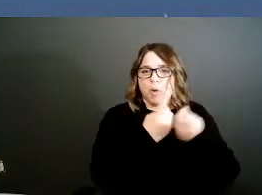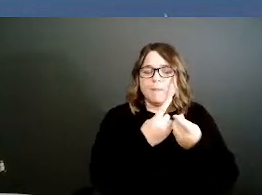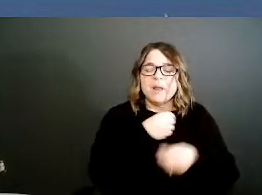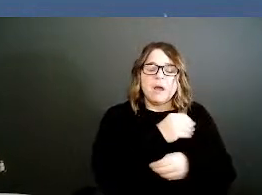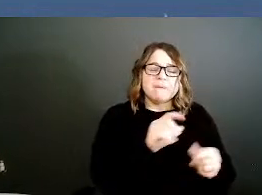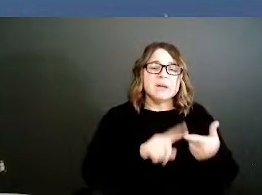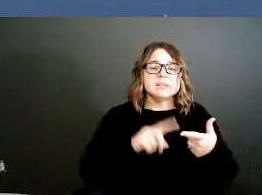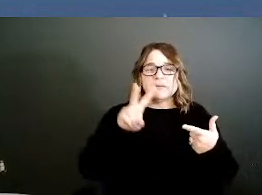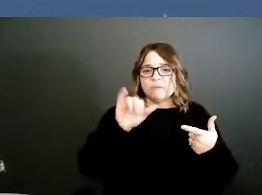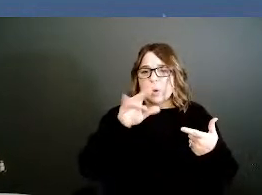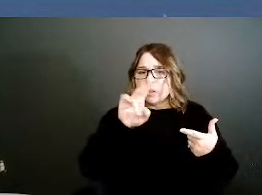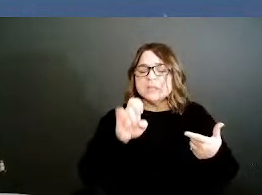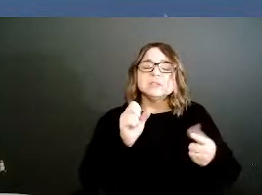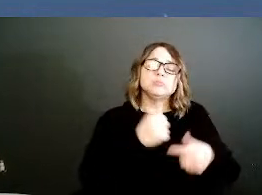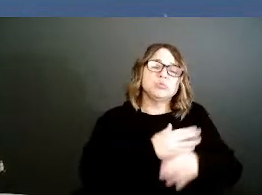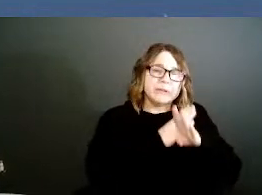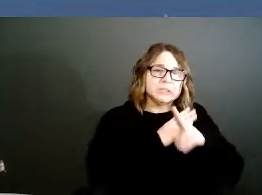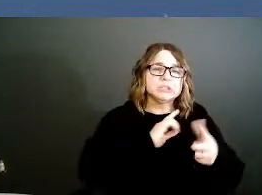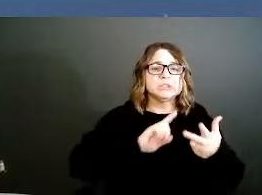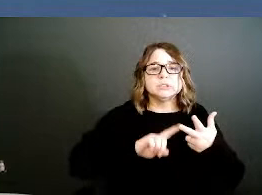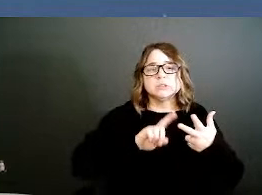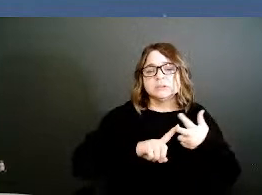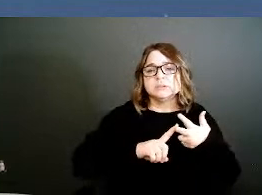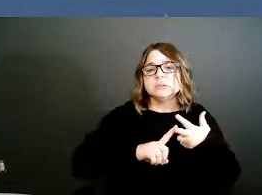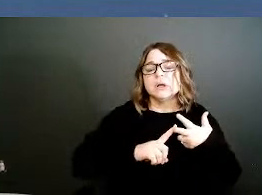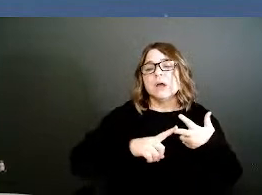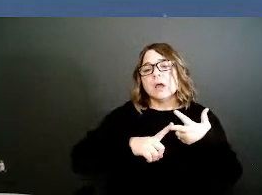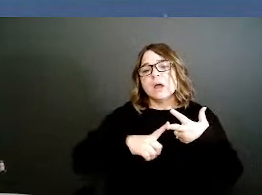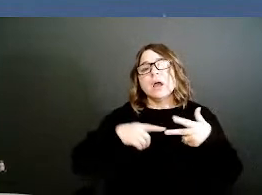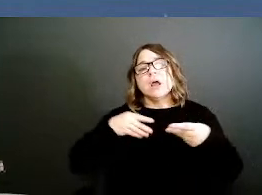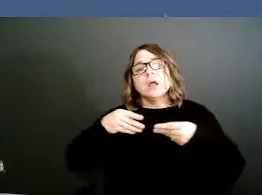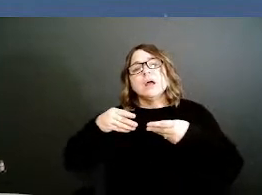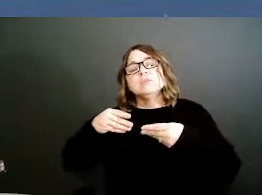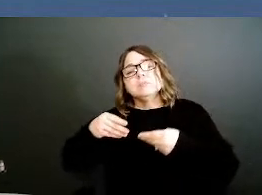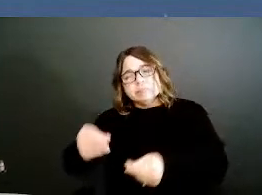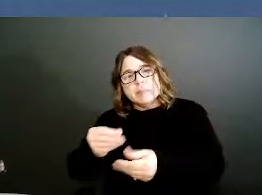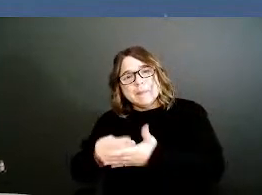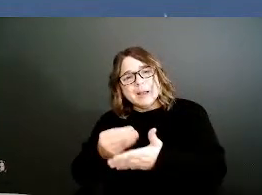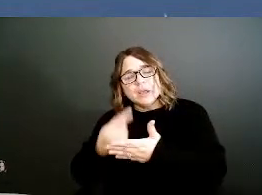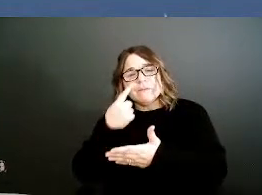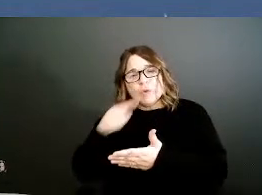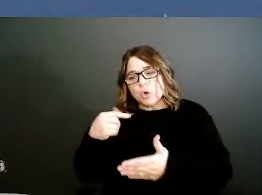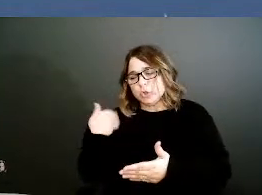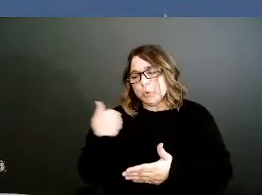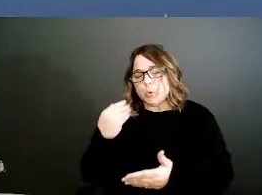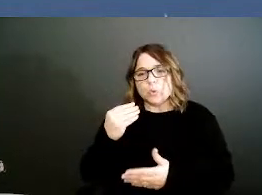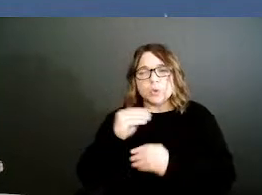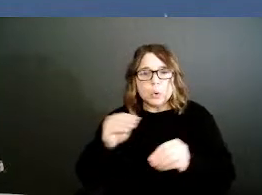HOMELESS SERVICES. DEPARTMENT'S OFFICE OF VIOLENCE PREVENTION AND FUNDING YOUTH SINCE LAST -- WELL, AGAIN, I JUST URGE YOU